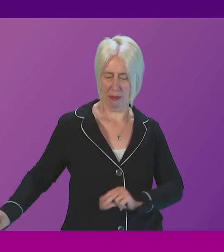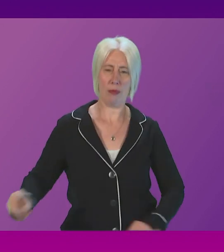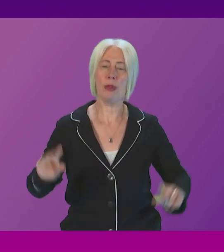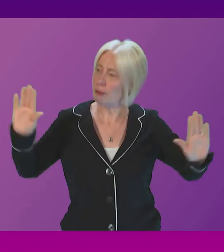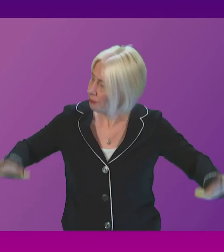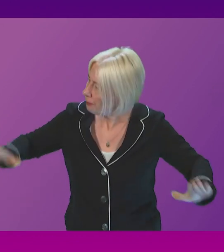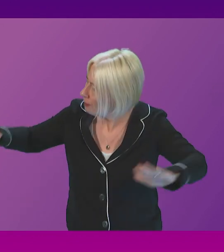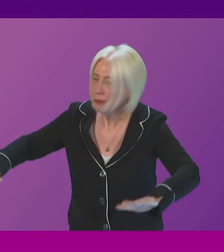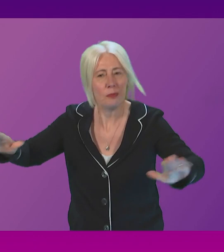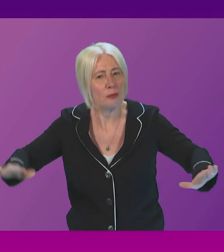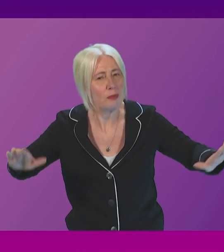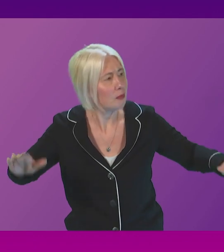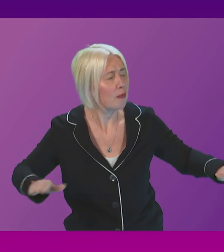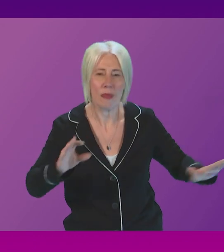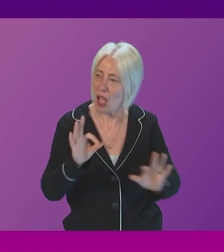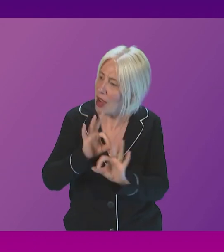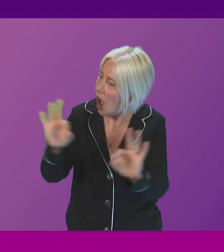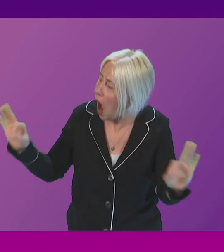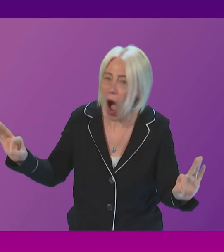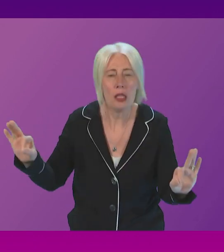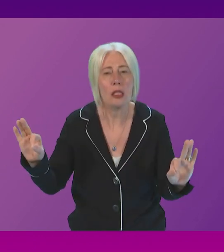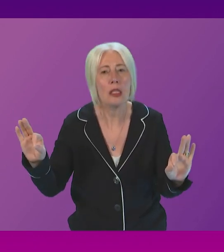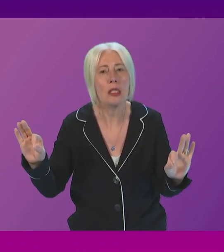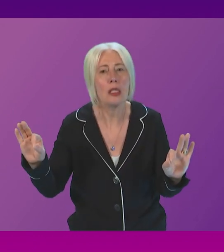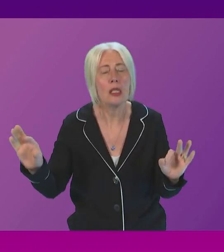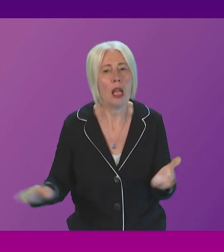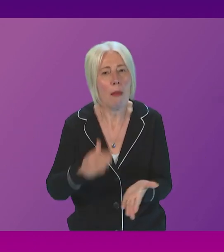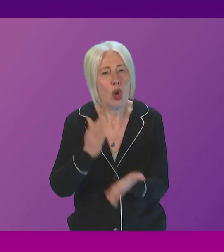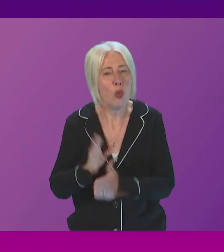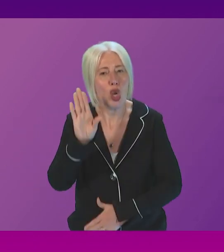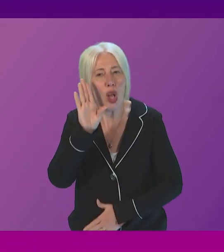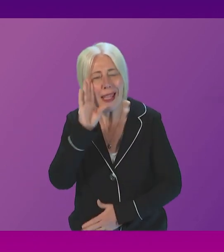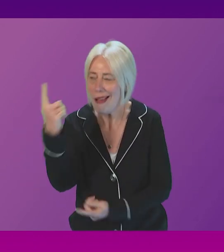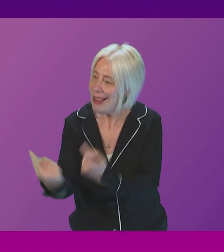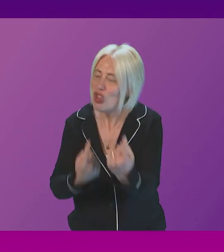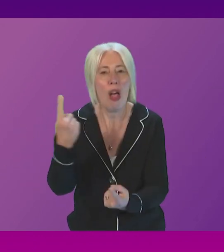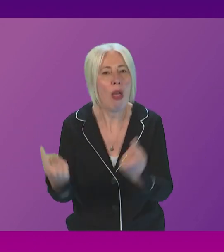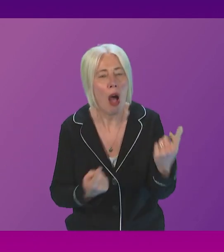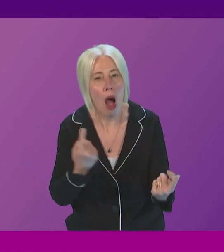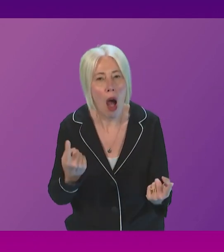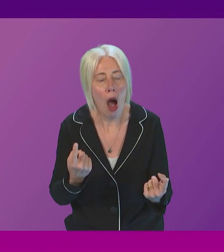I ask members to ensure that we can all hear one another. Even if we do